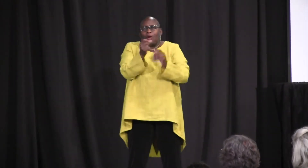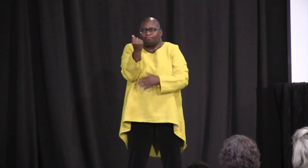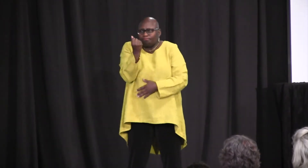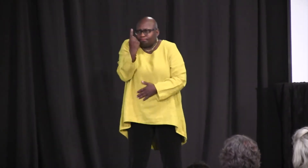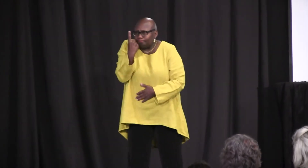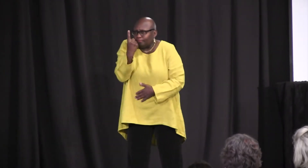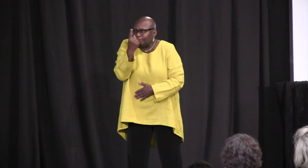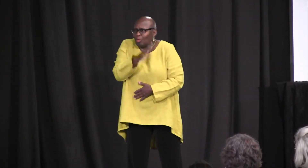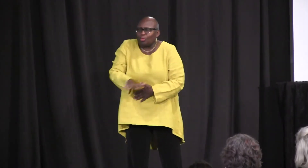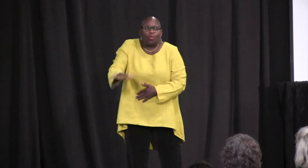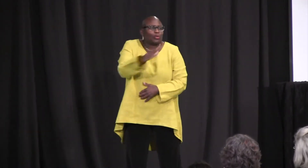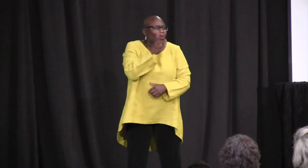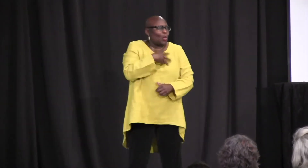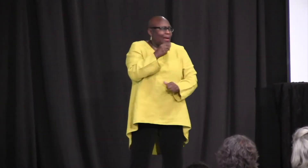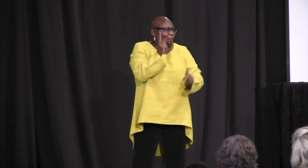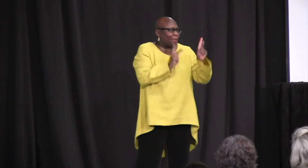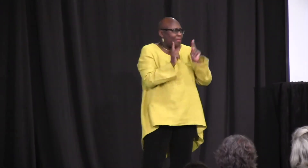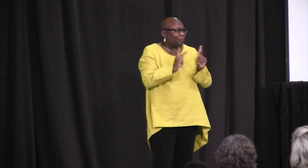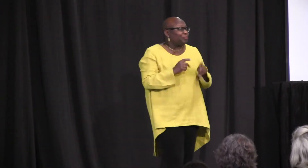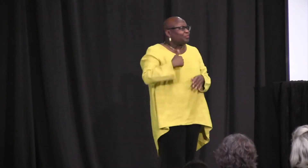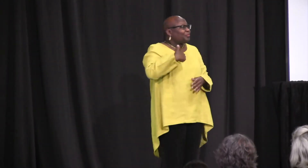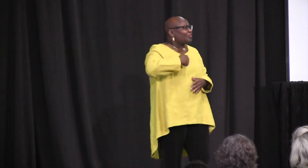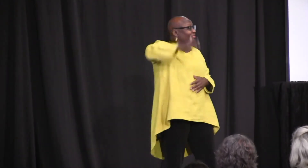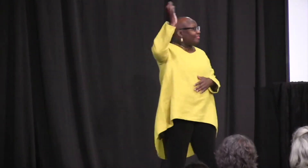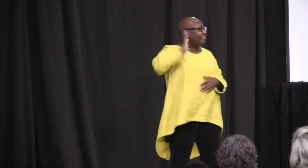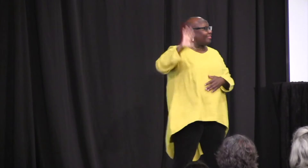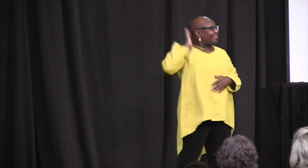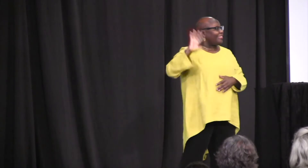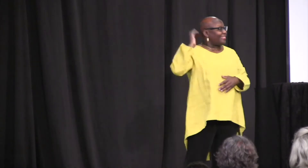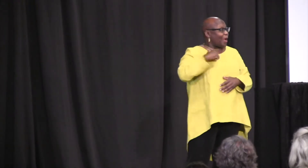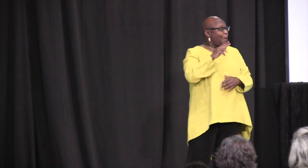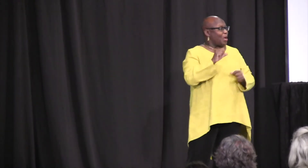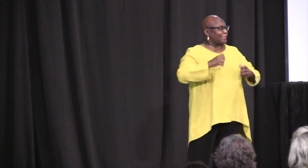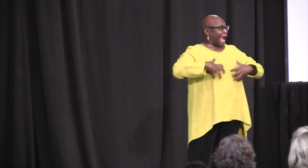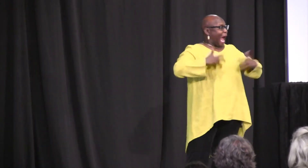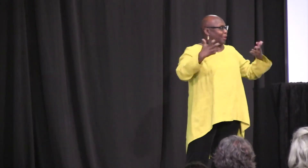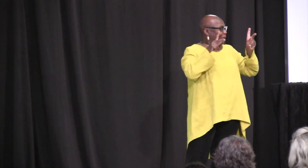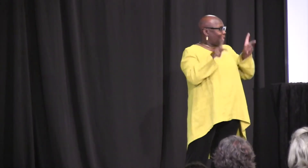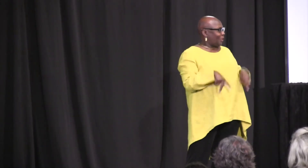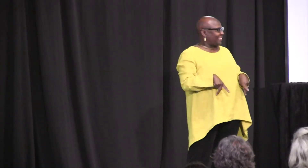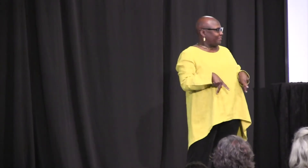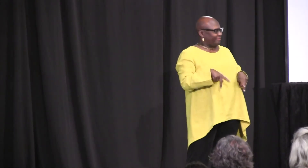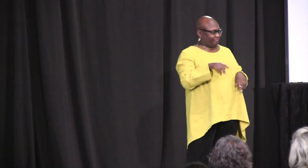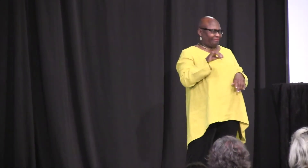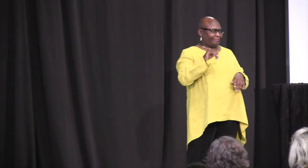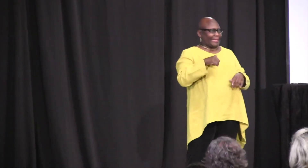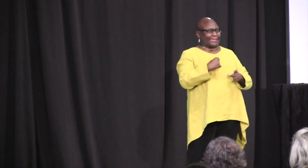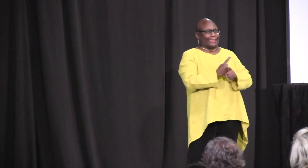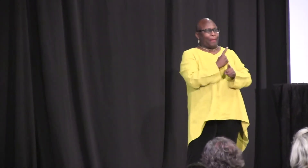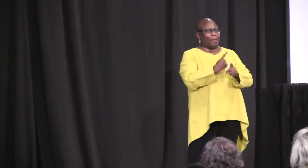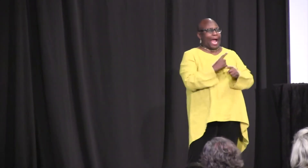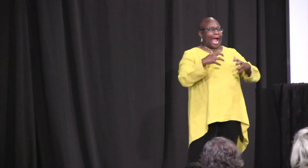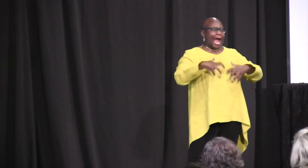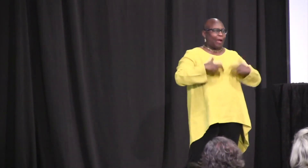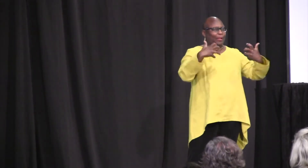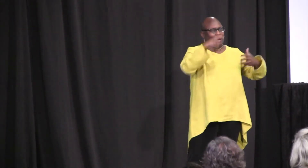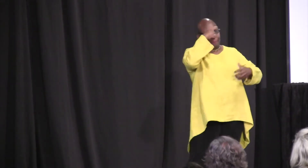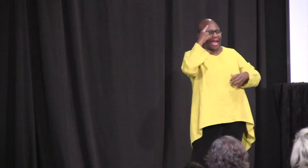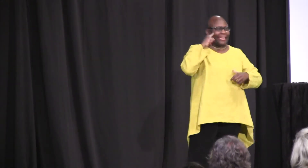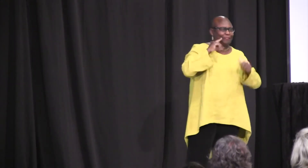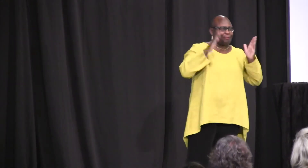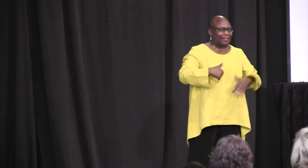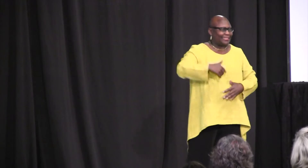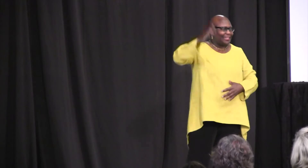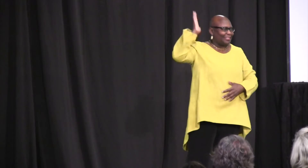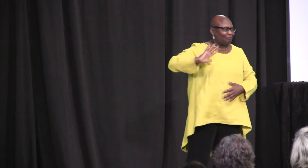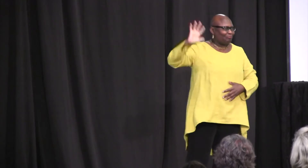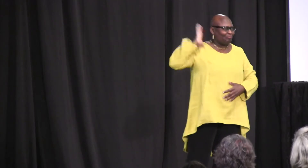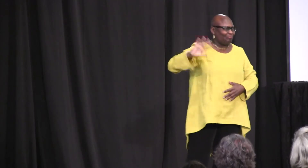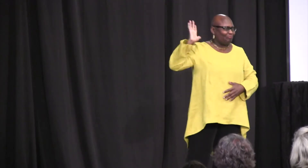We started a really long conversation in which I learned so much from Amy.